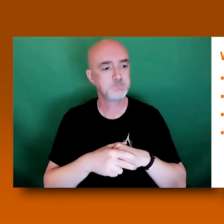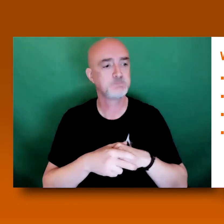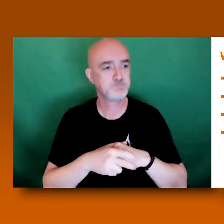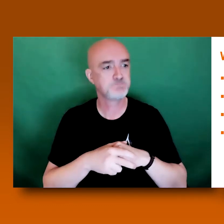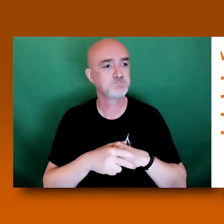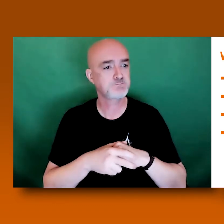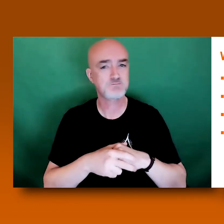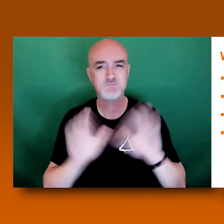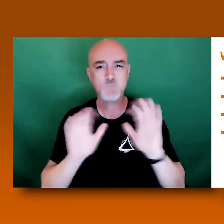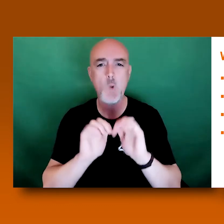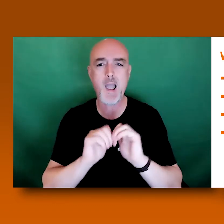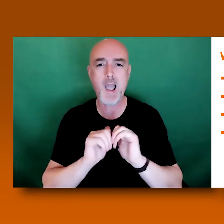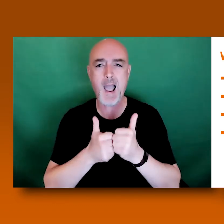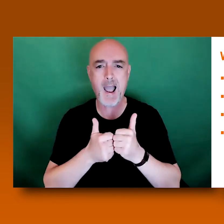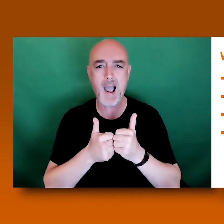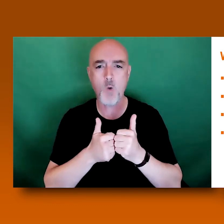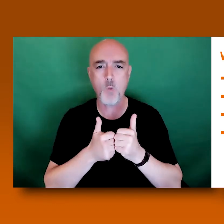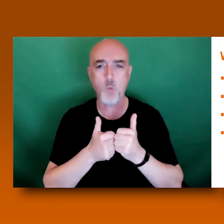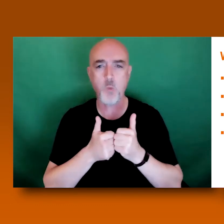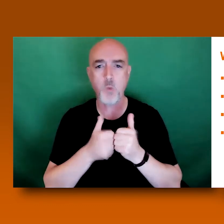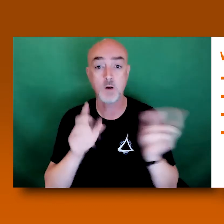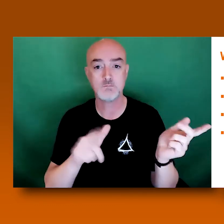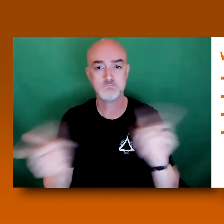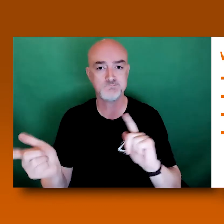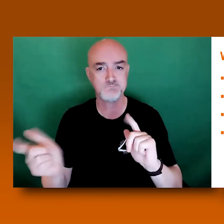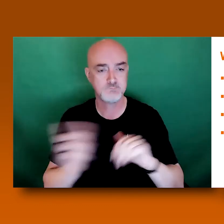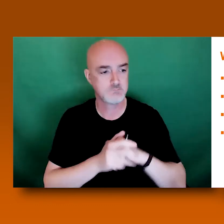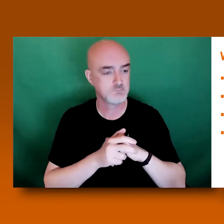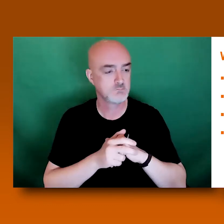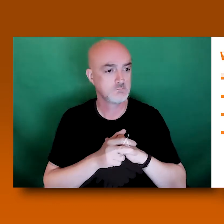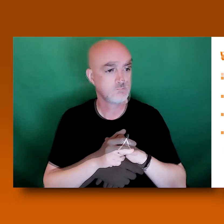It's very important in the field that you're researching.